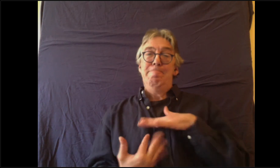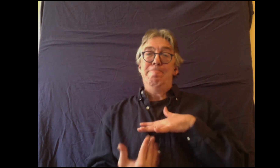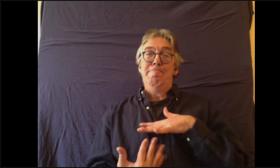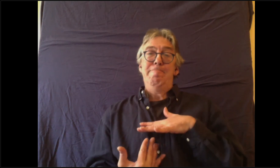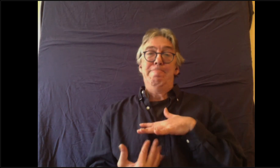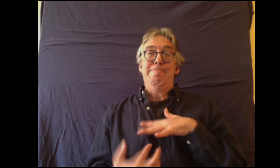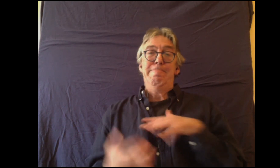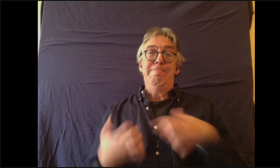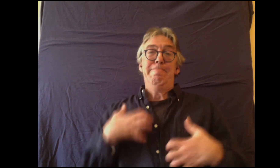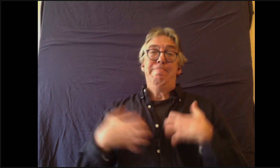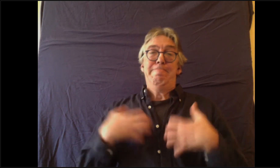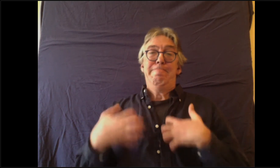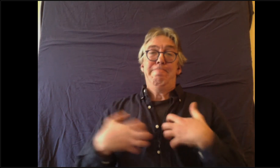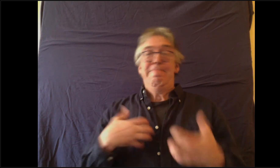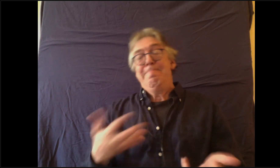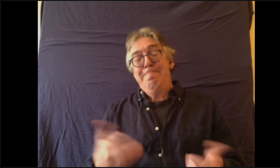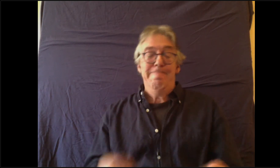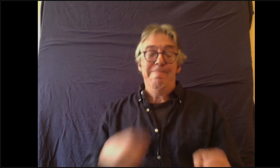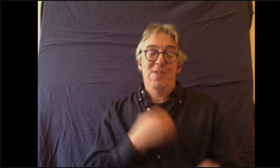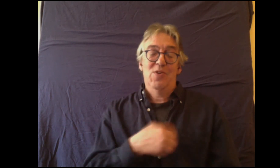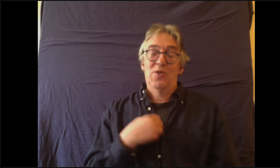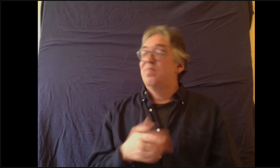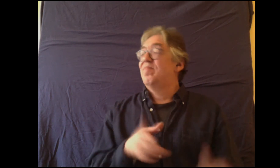Oh, we went all through that. That's fine.